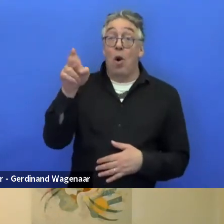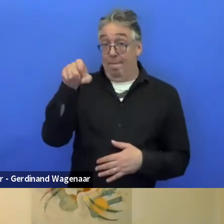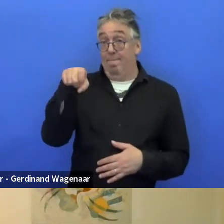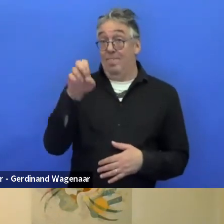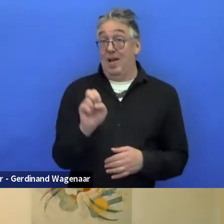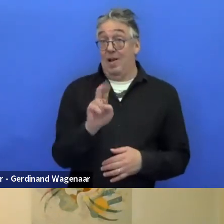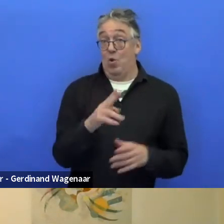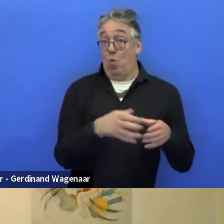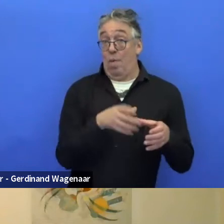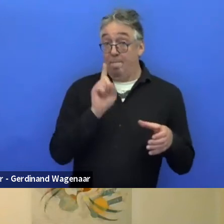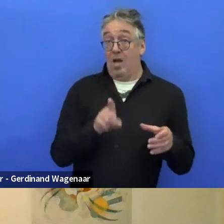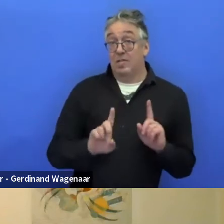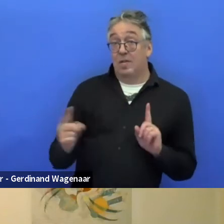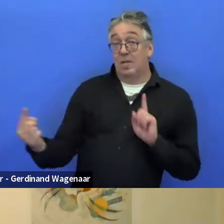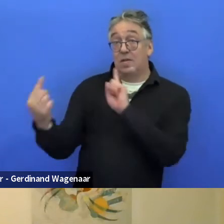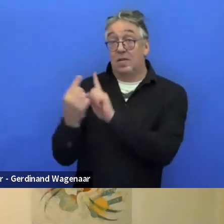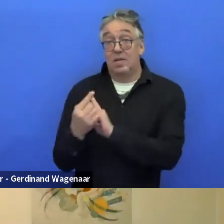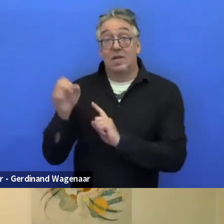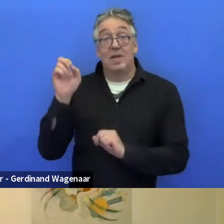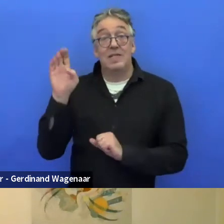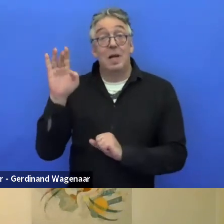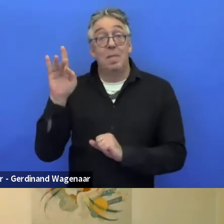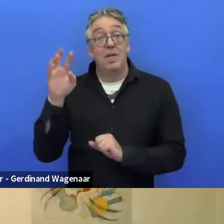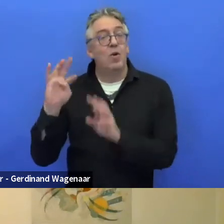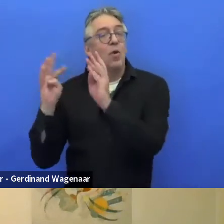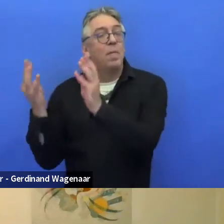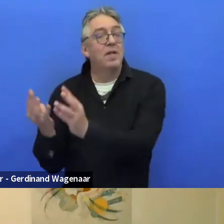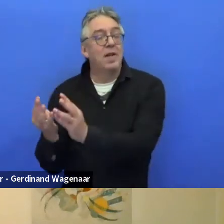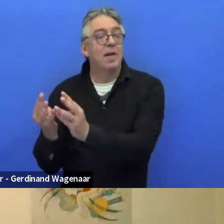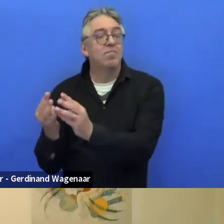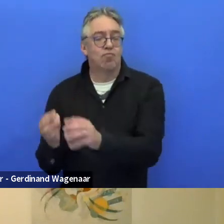Funding is one of the tools the EU has for the implementation of the CRPD,